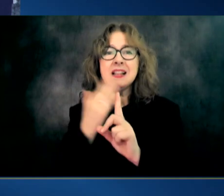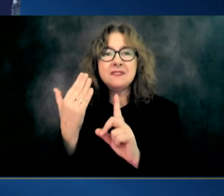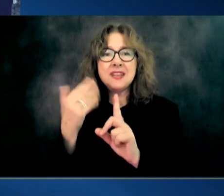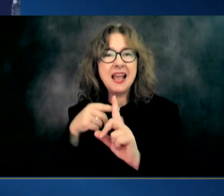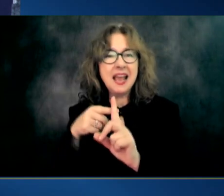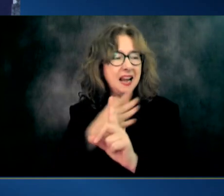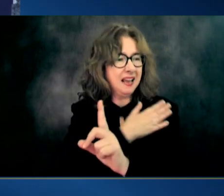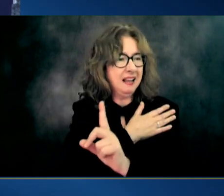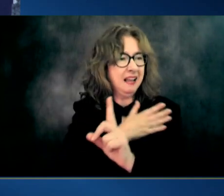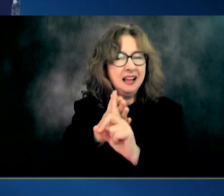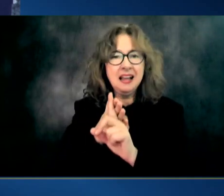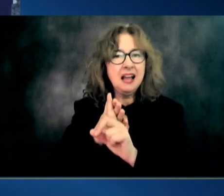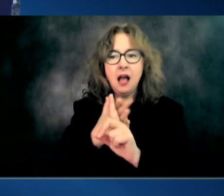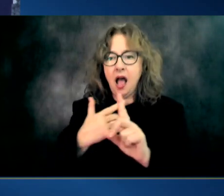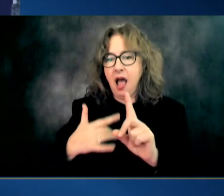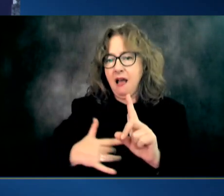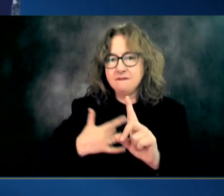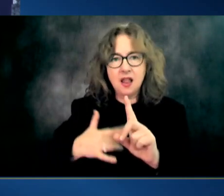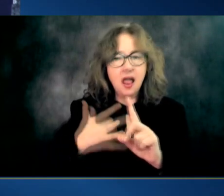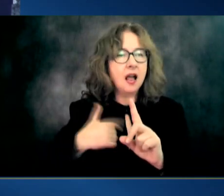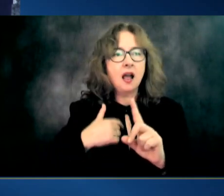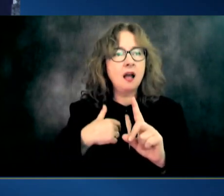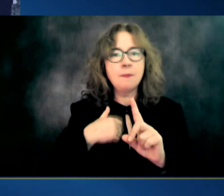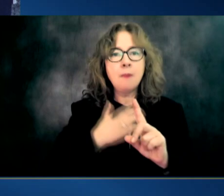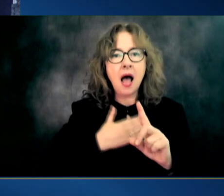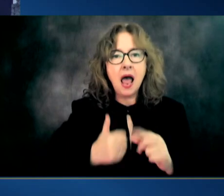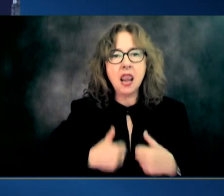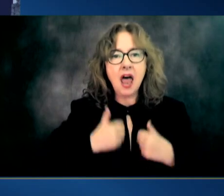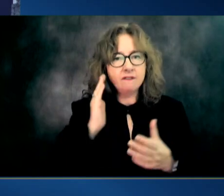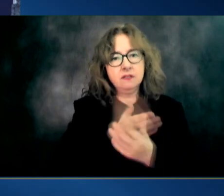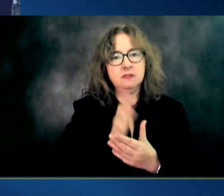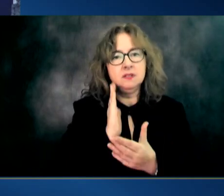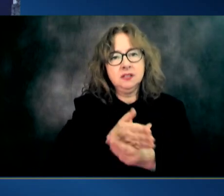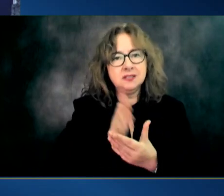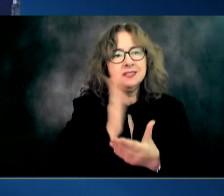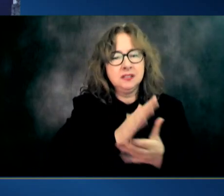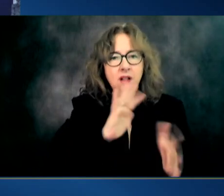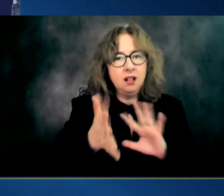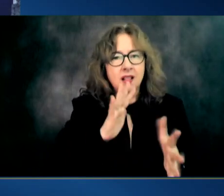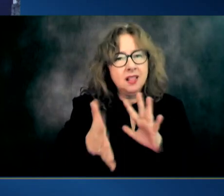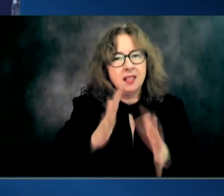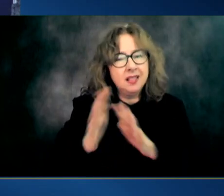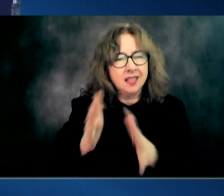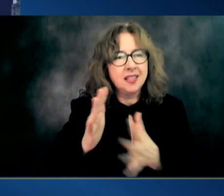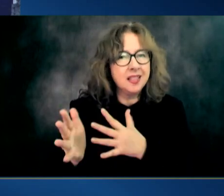got started on adulthood 15 years ago, right? I didn't learn how to pay taxes until maybe